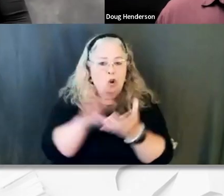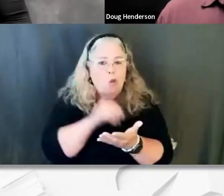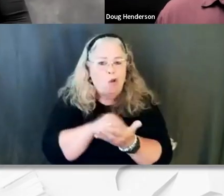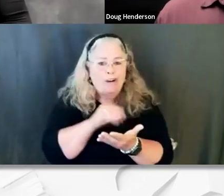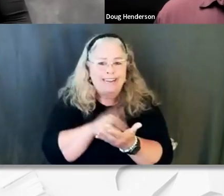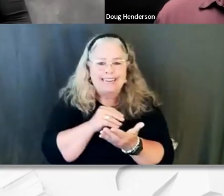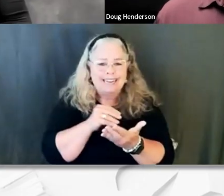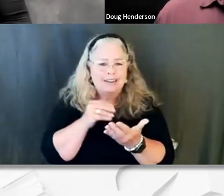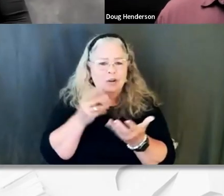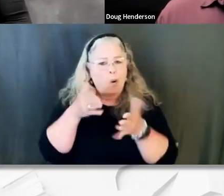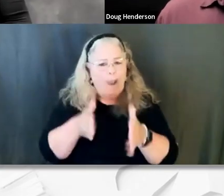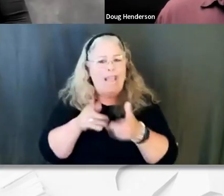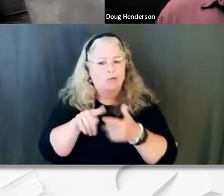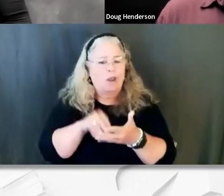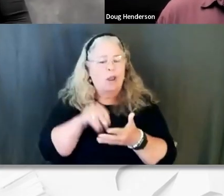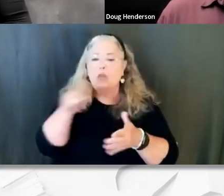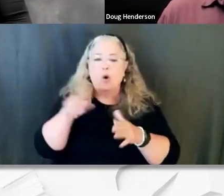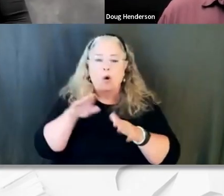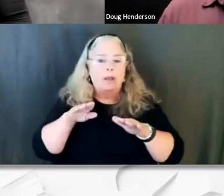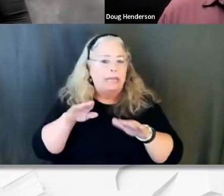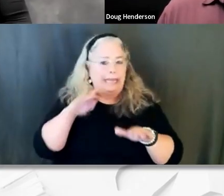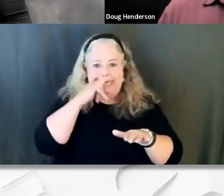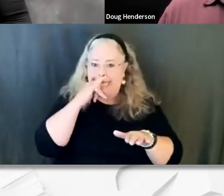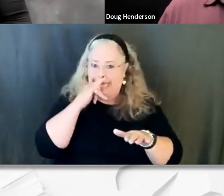and a way to learn and those kids identify so you're going to reach a lot of kids. So it was